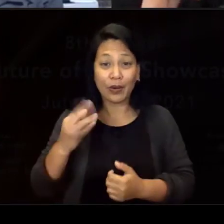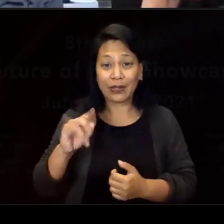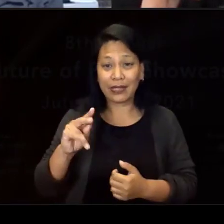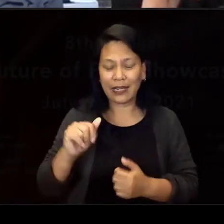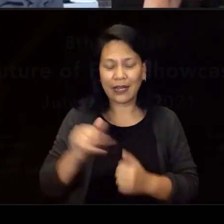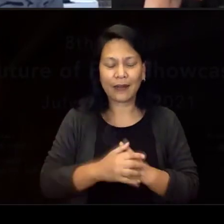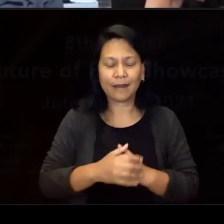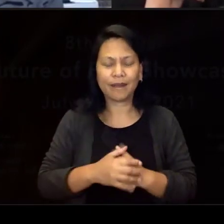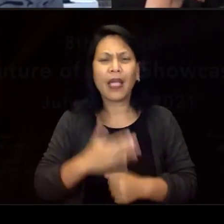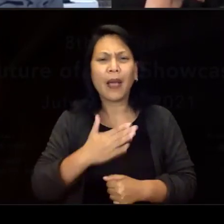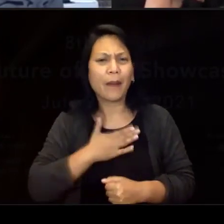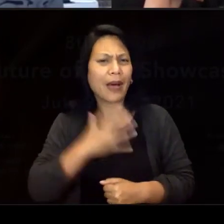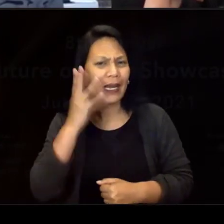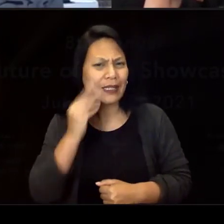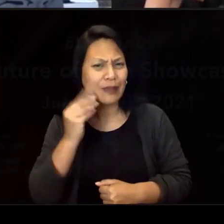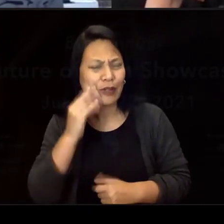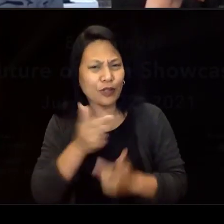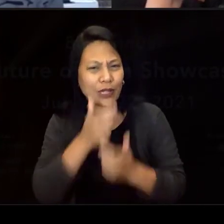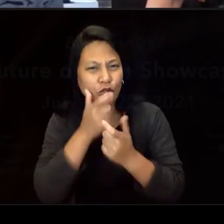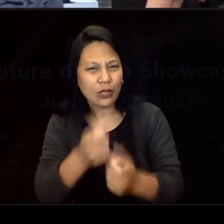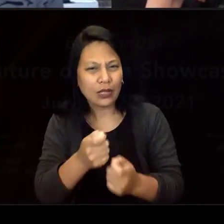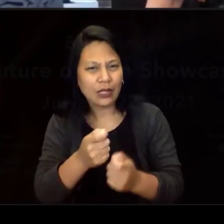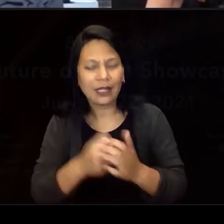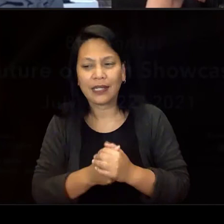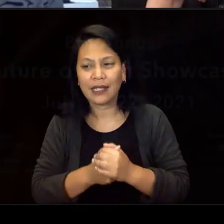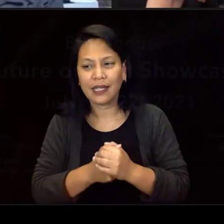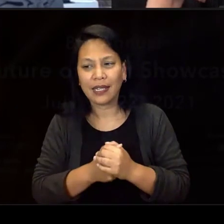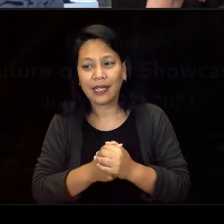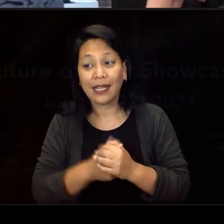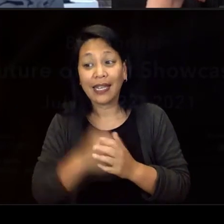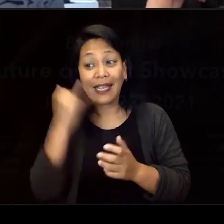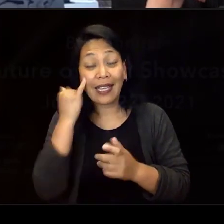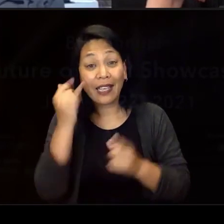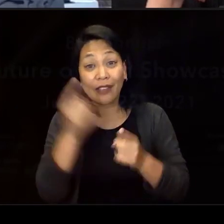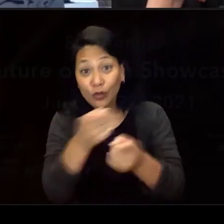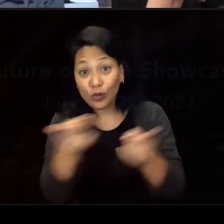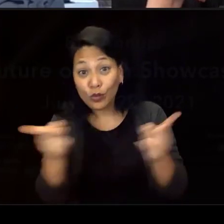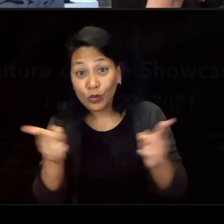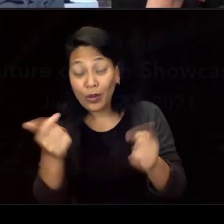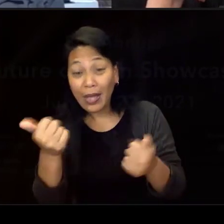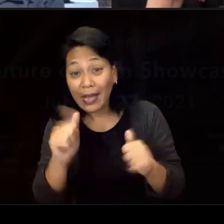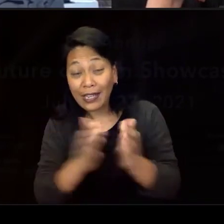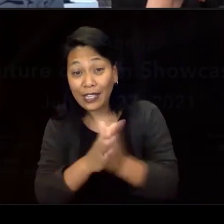It was, I felt, I feel like, so I'm just going to shout out if anyone's interested in intimacy coordination,